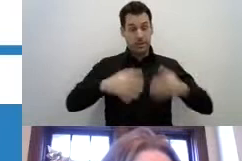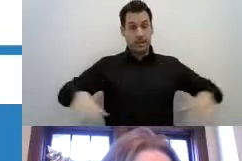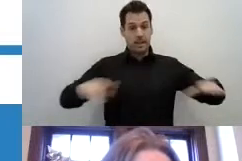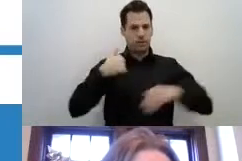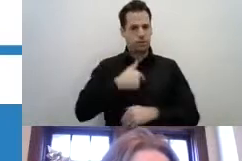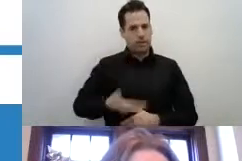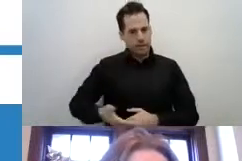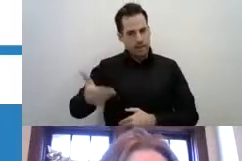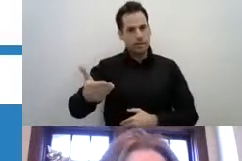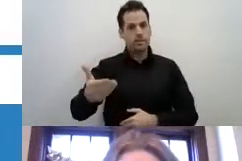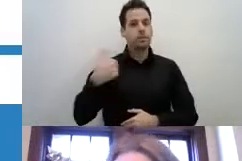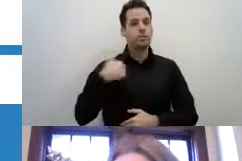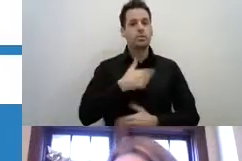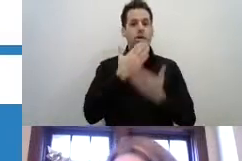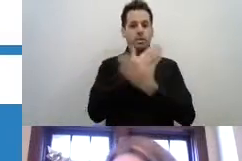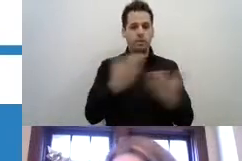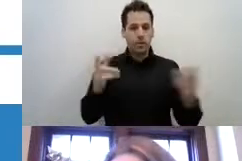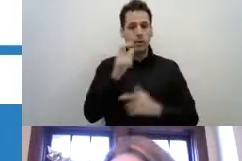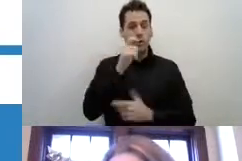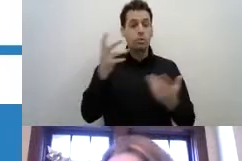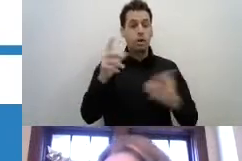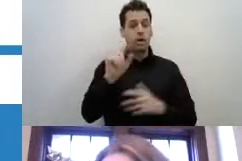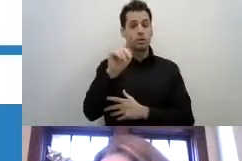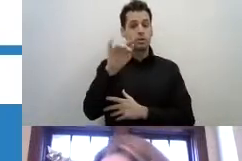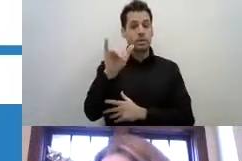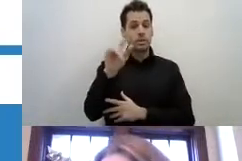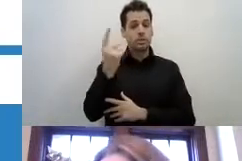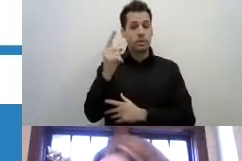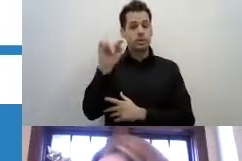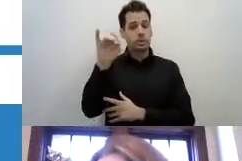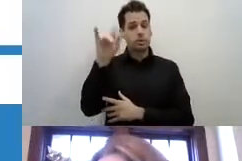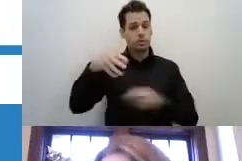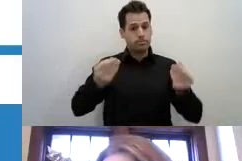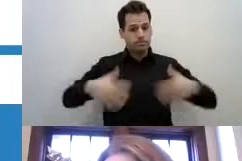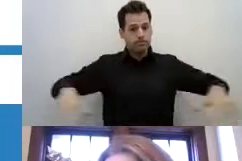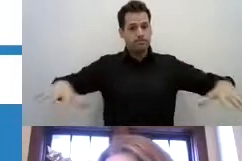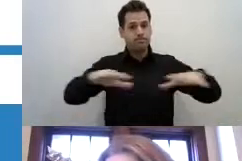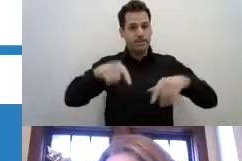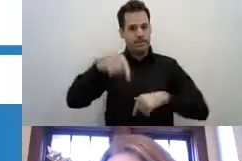thank the people of treaty one territory this webinar is located on treaty one territory